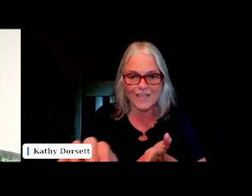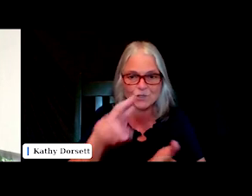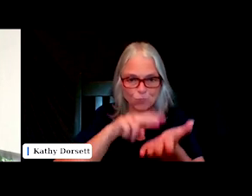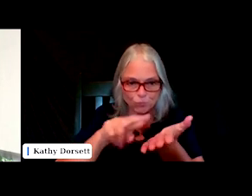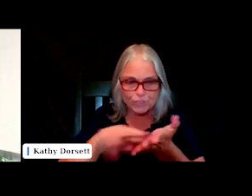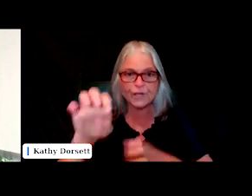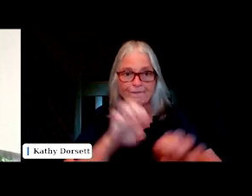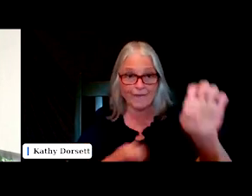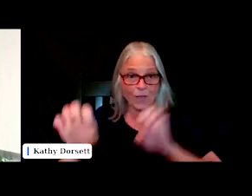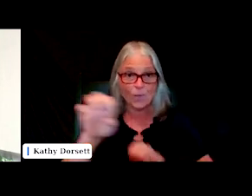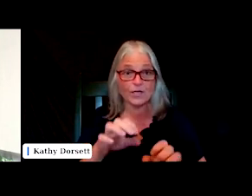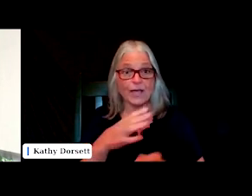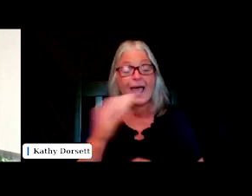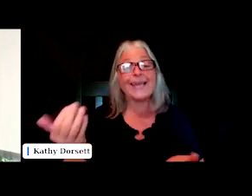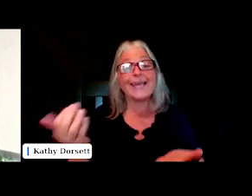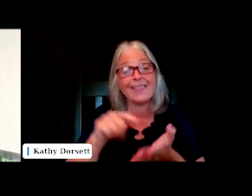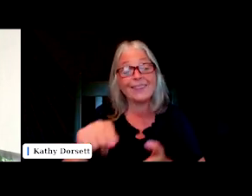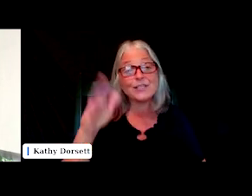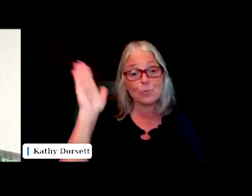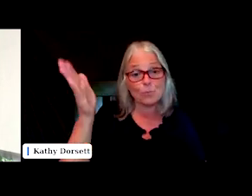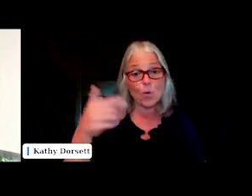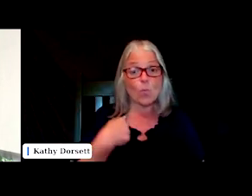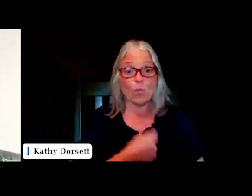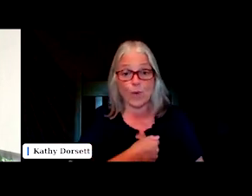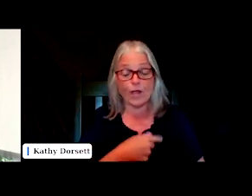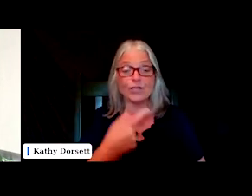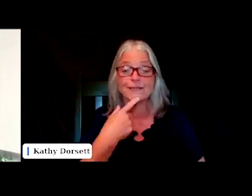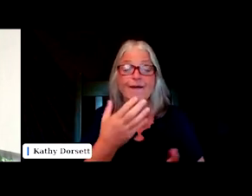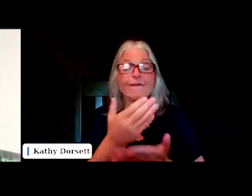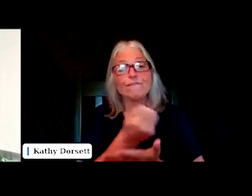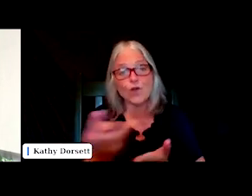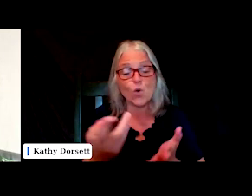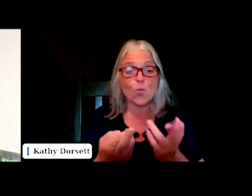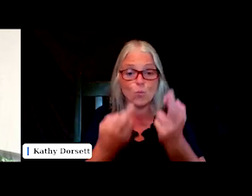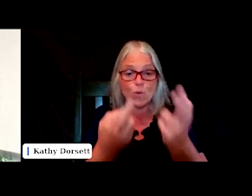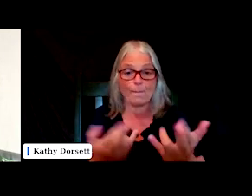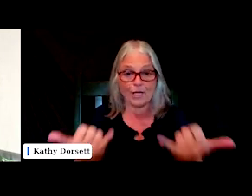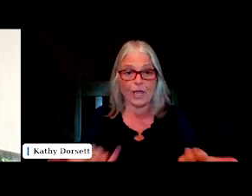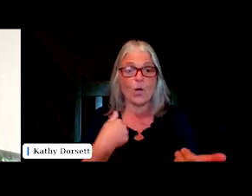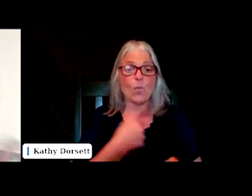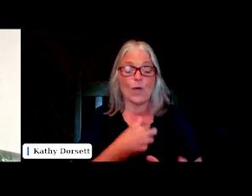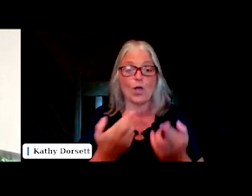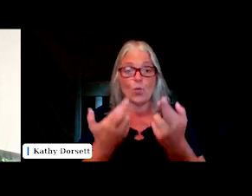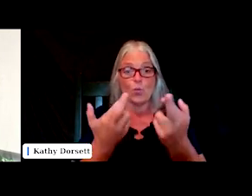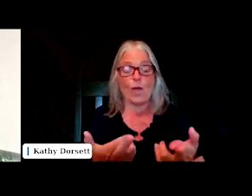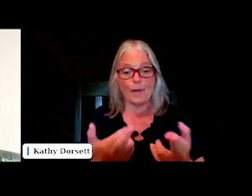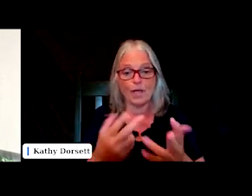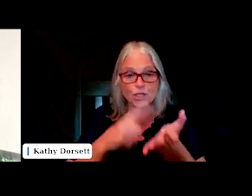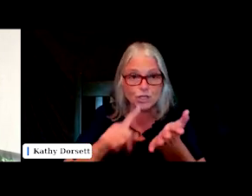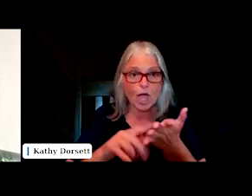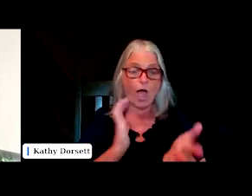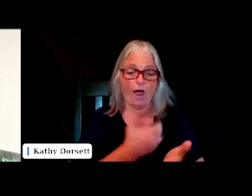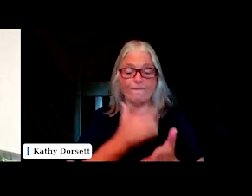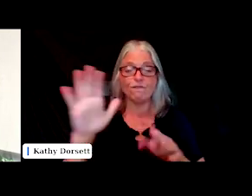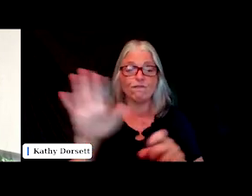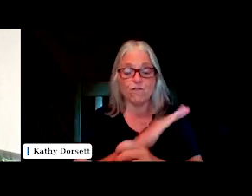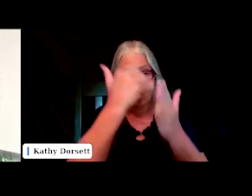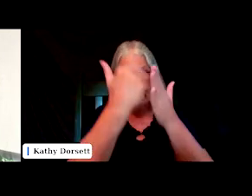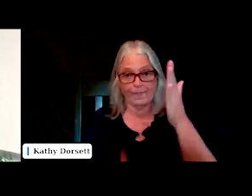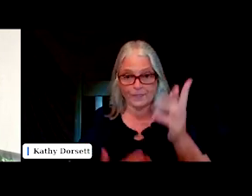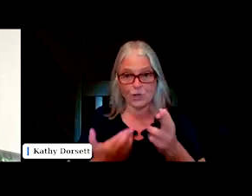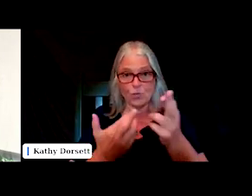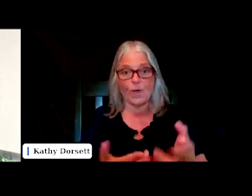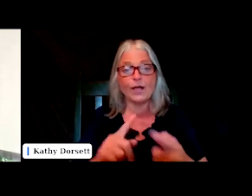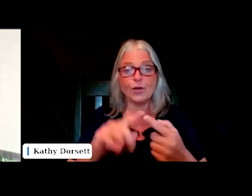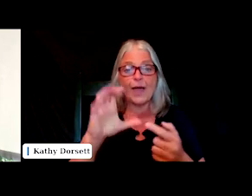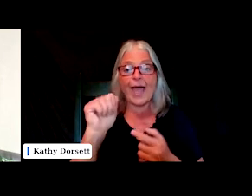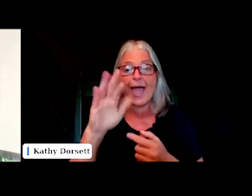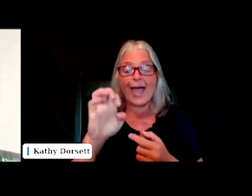Again in this presentation. We are highlighting just a few recommendations today. So we recommend checking out our full list of recommendations at together in care.org.